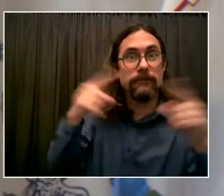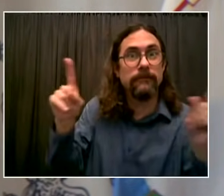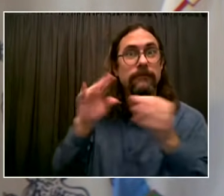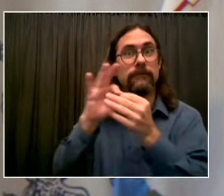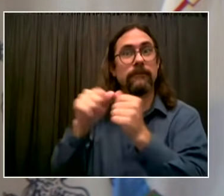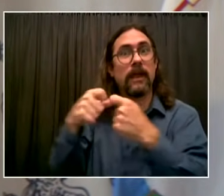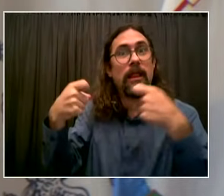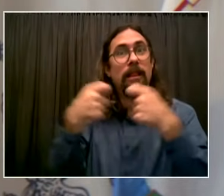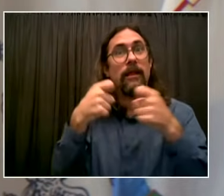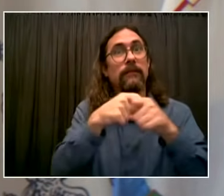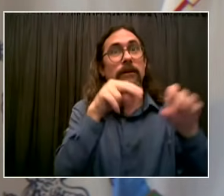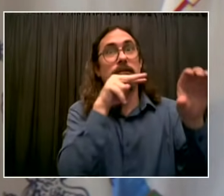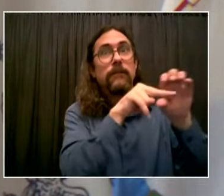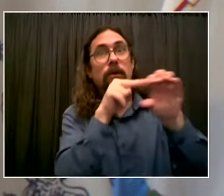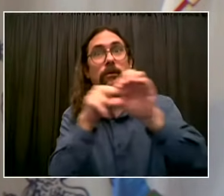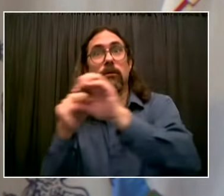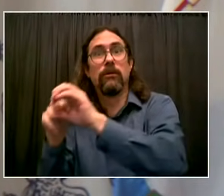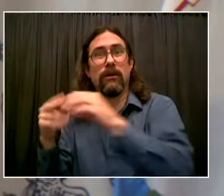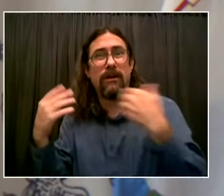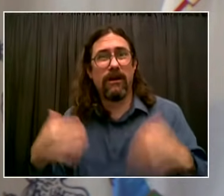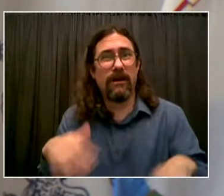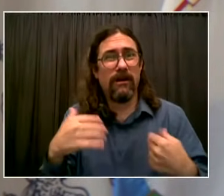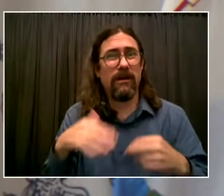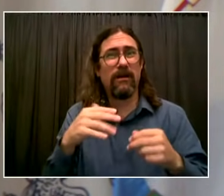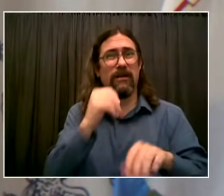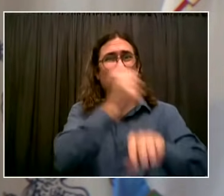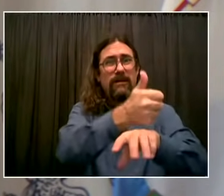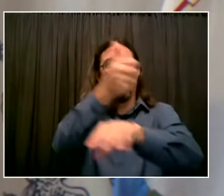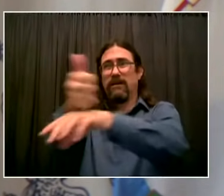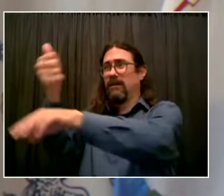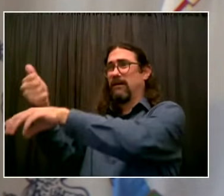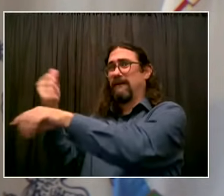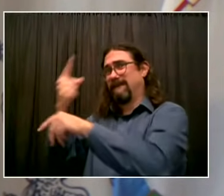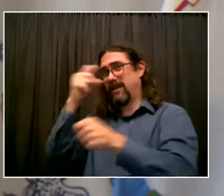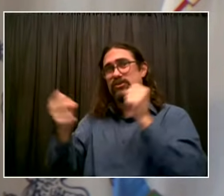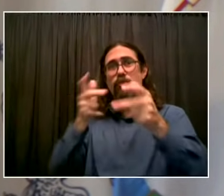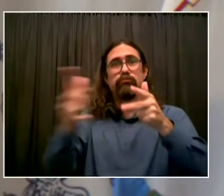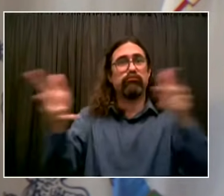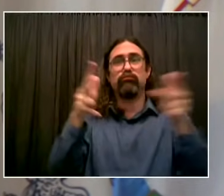CRINEASING EV CHARGING STATION CAPACITY. $75 MILLION OF INVESTMENT. NOW LET ME SAY■ç